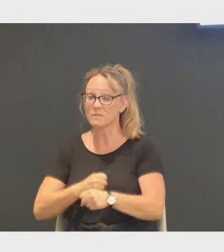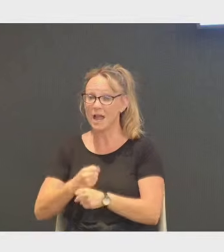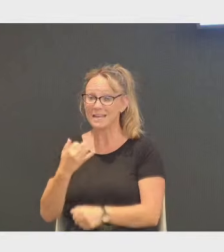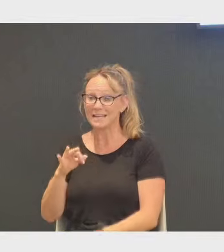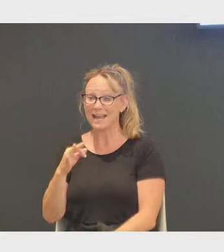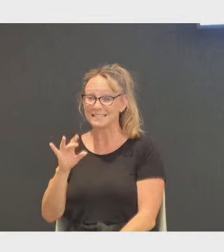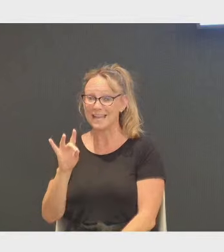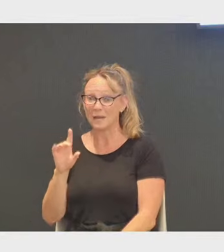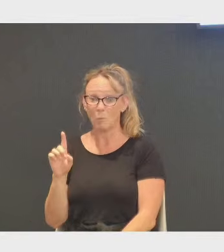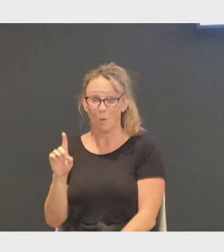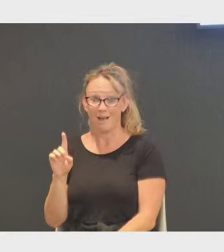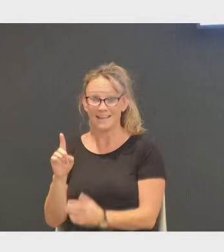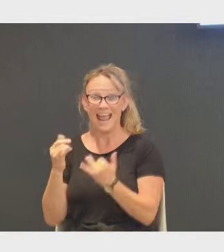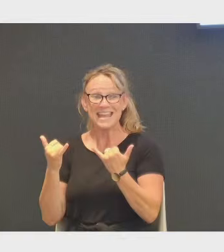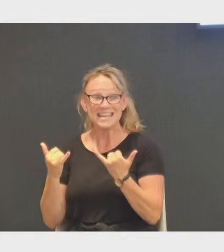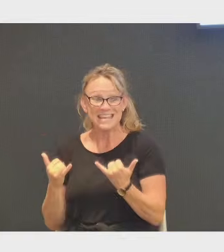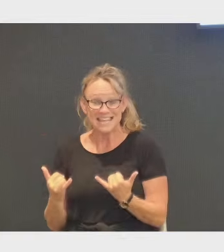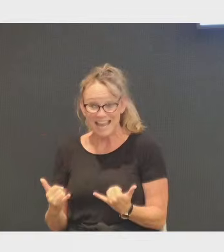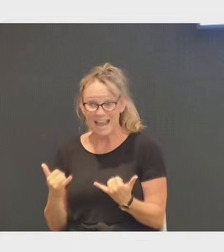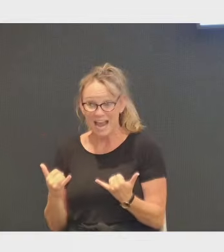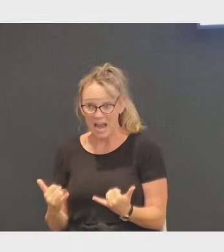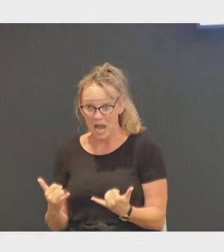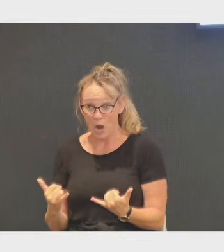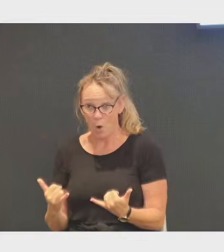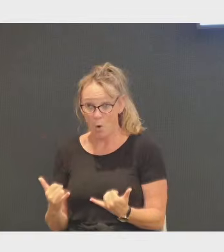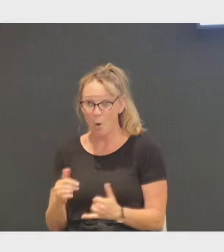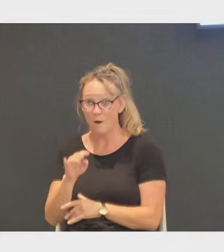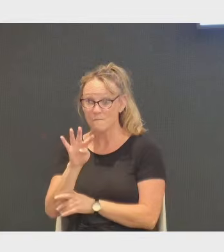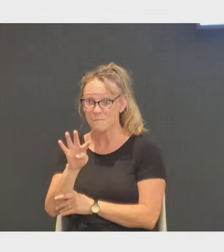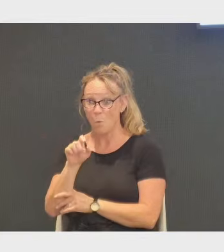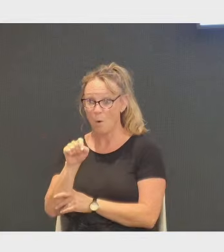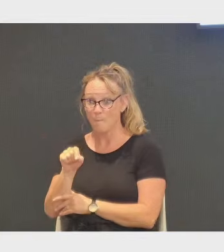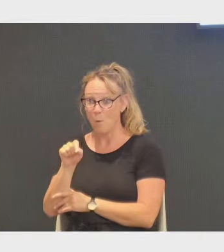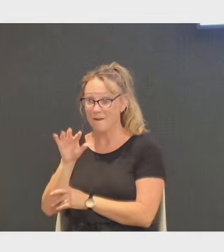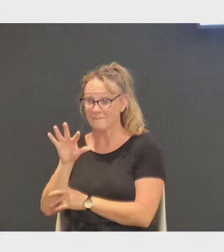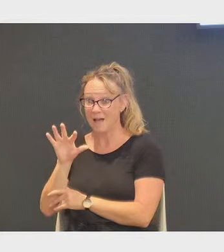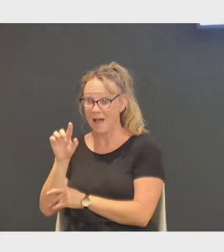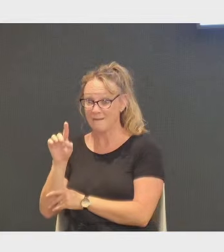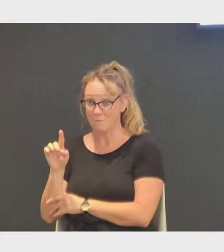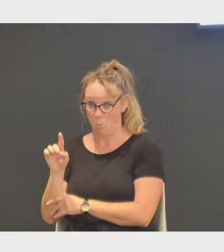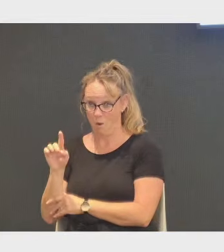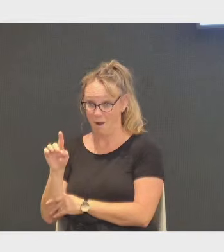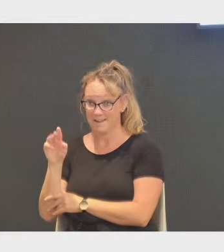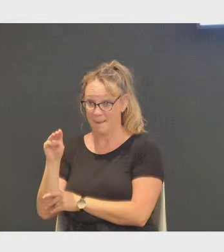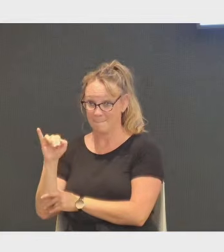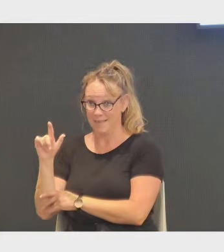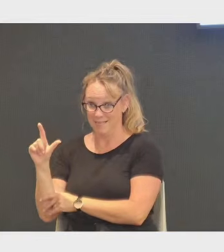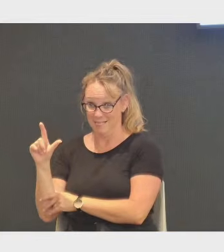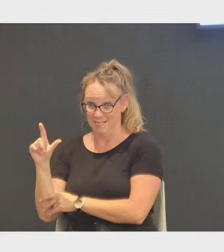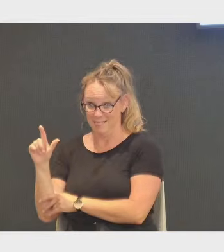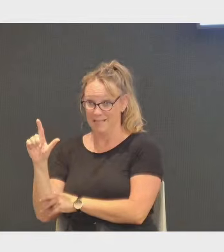on the ballot at or I'm sorry, it is currently a 4.51 mil levy that cost taxpayers just over